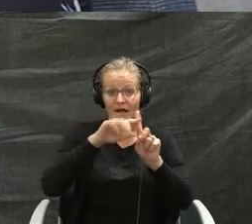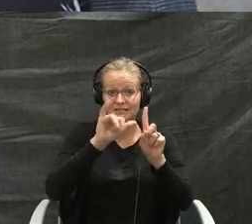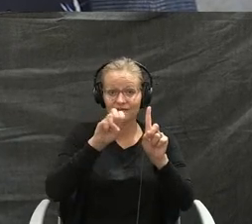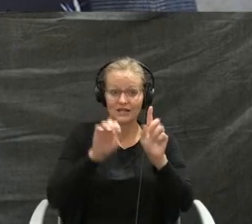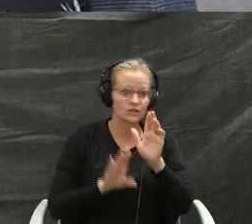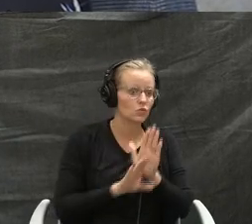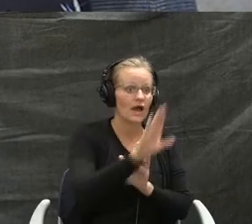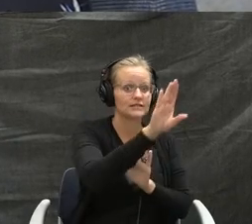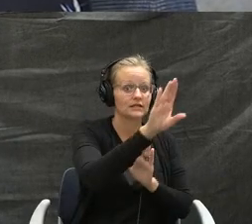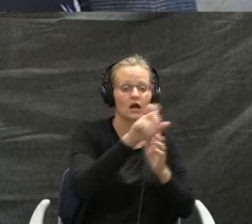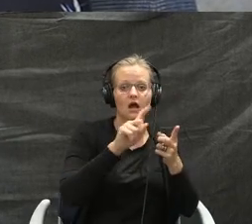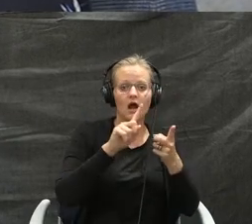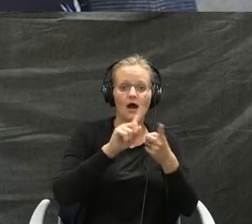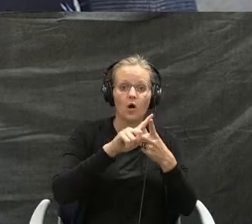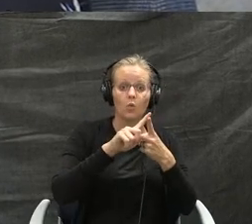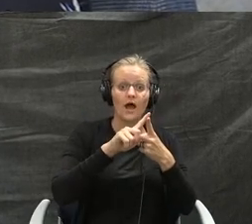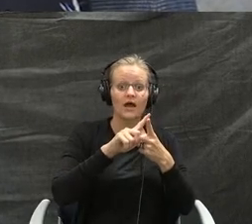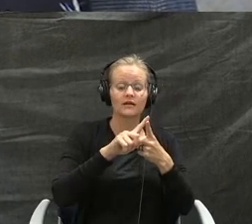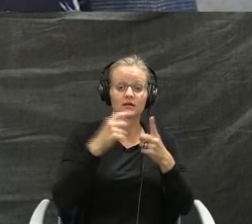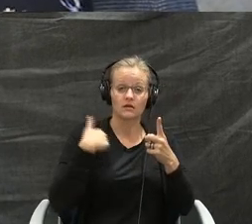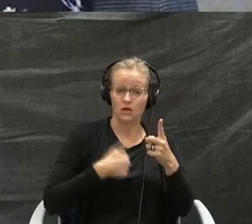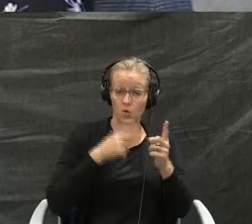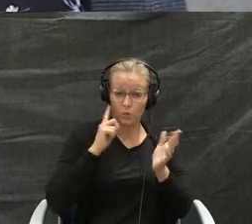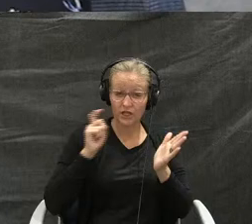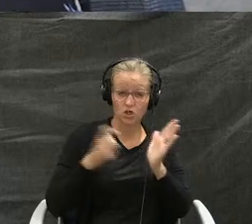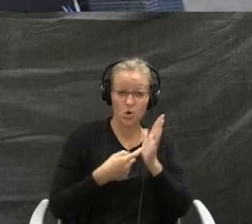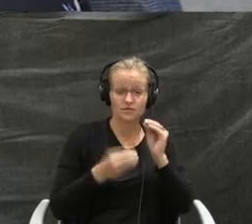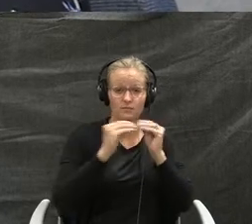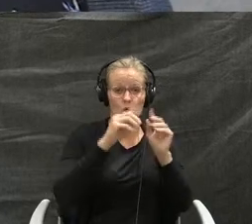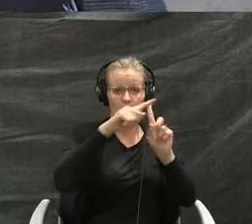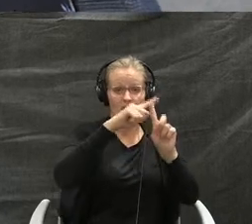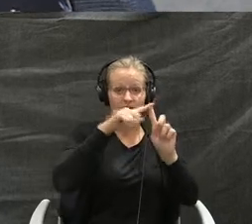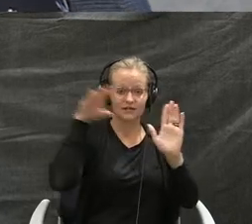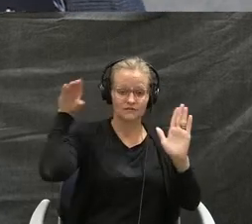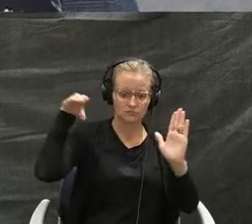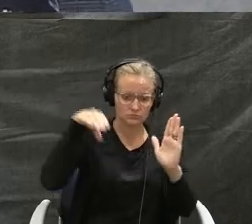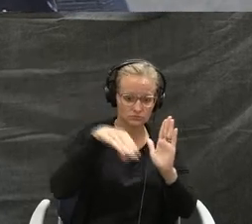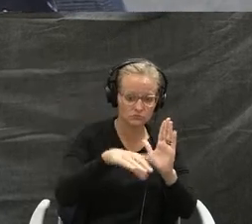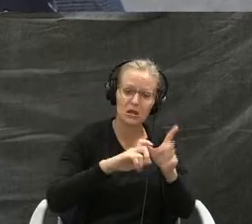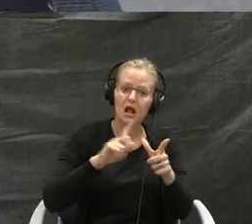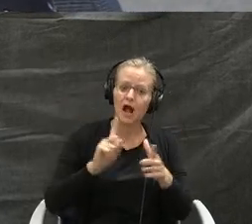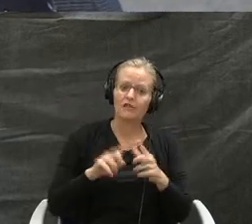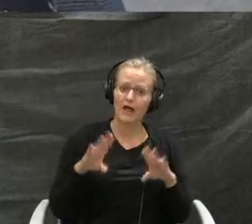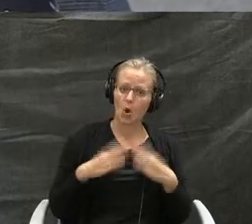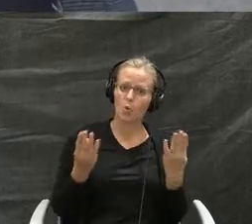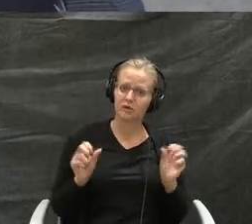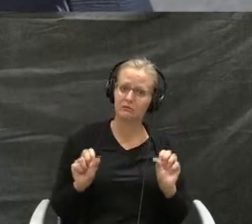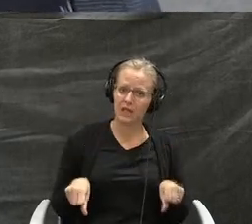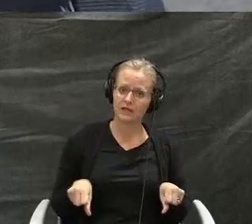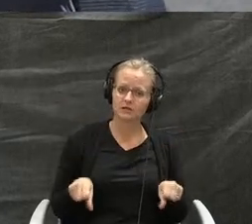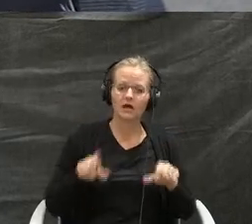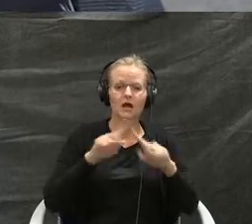the option of returning to classrooms is more realistic. I also have a few questions about in person learning. Will the